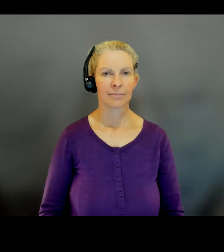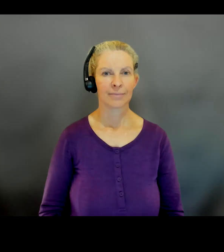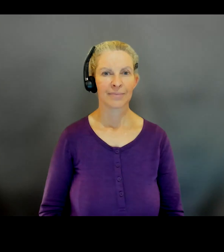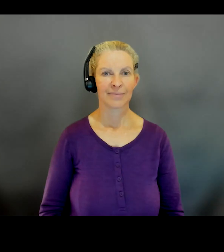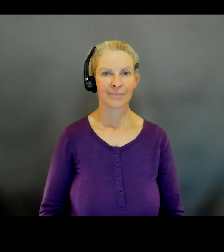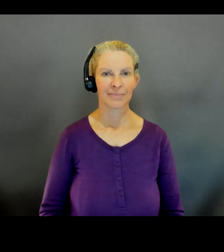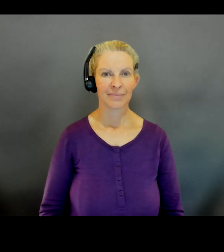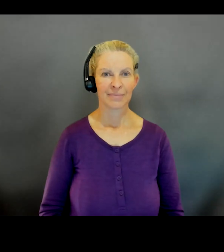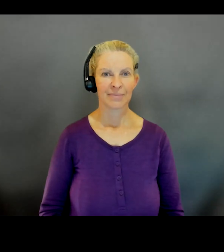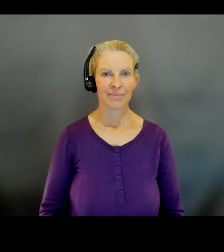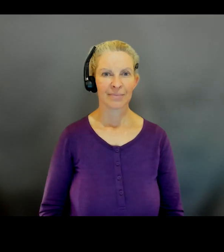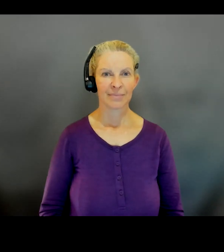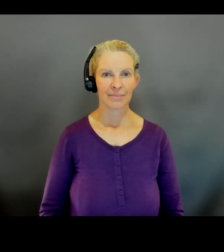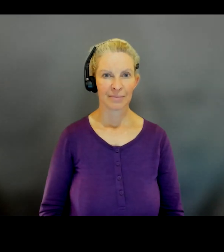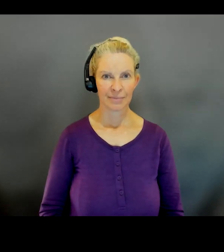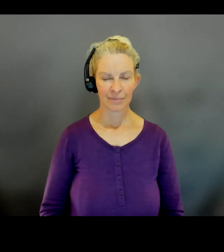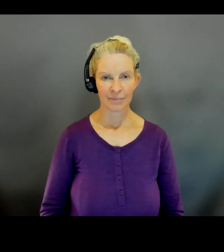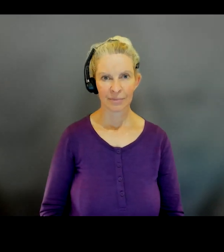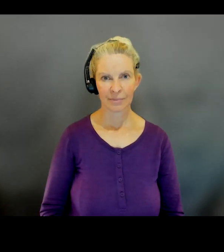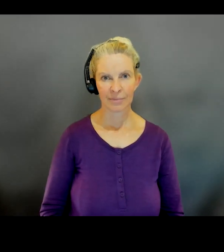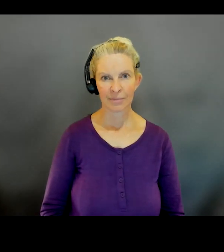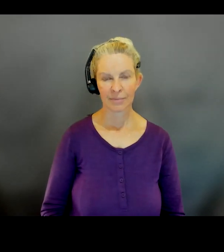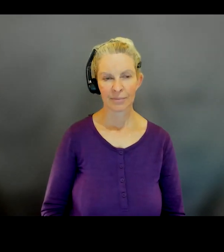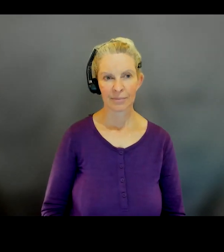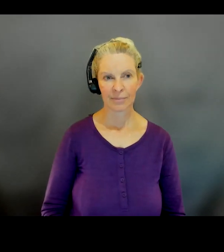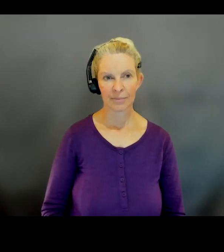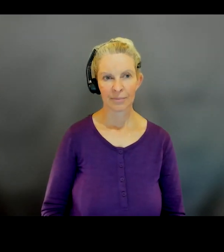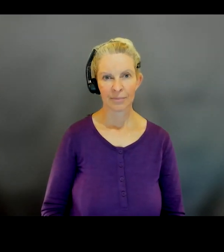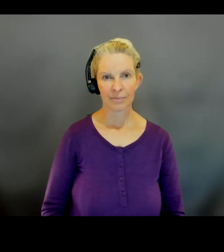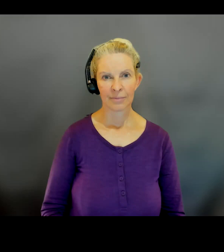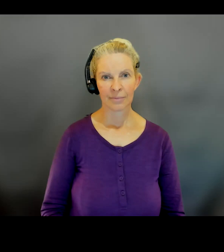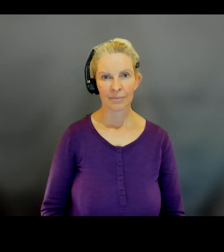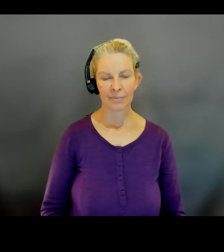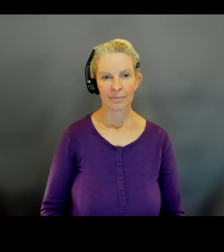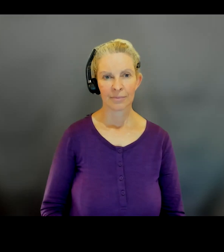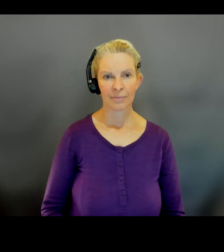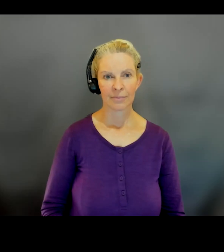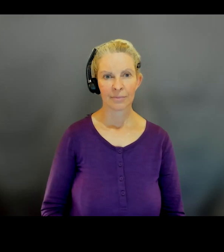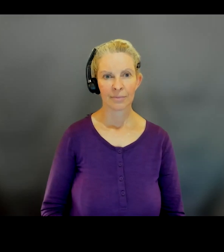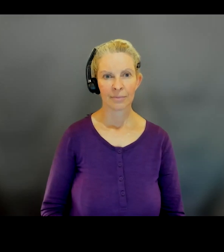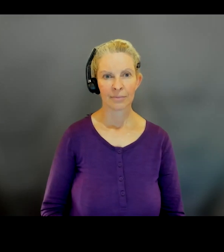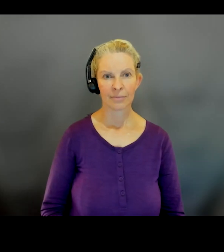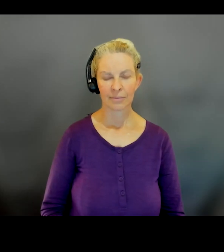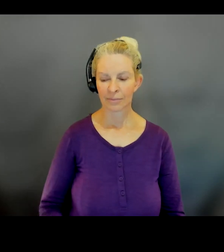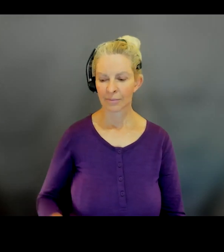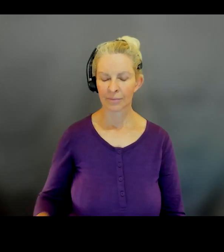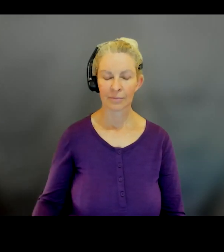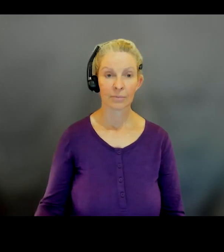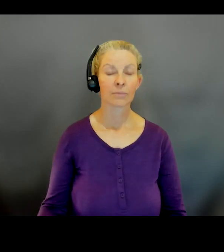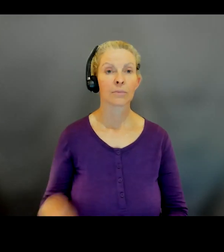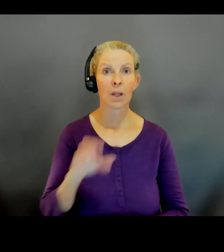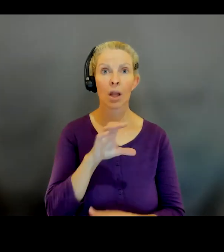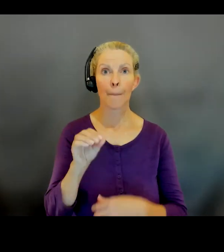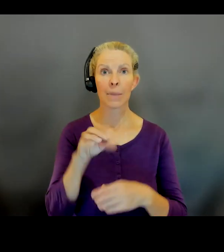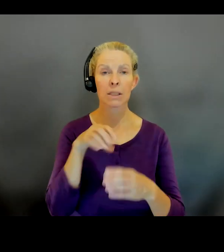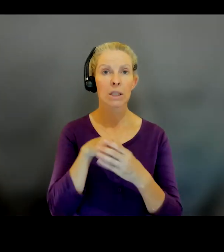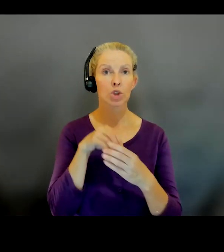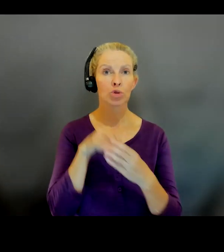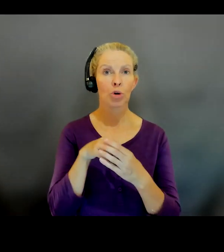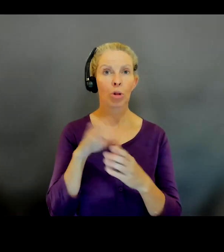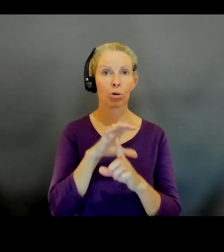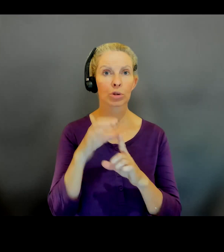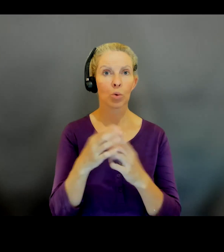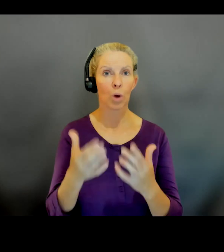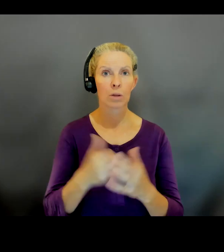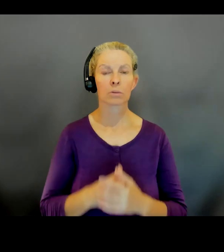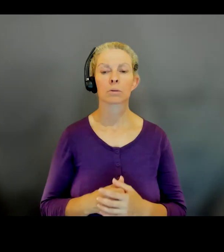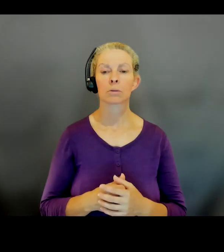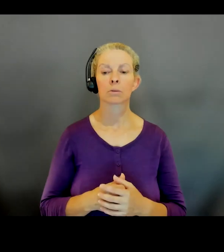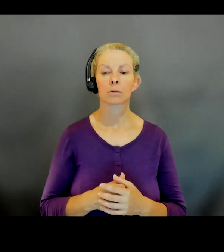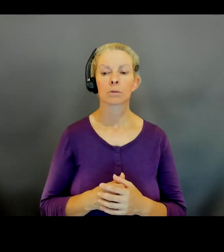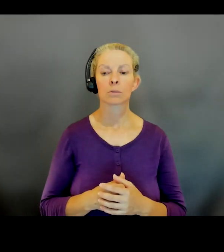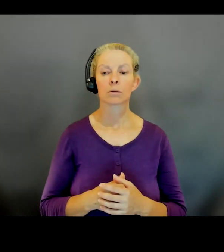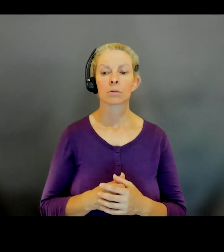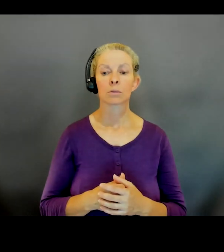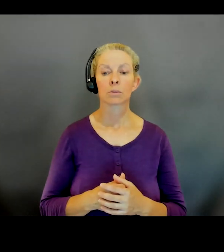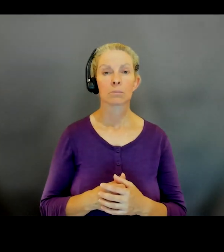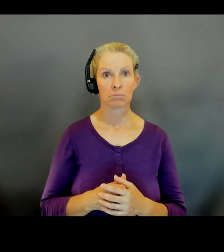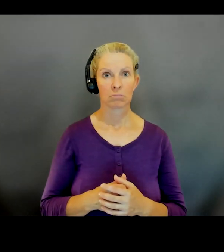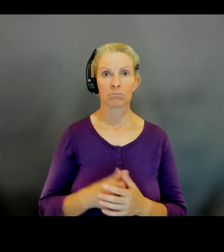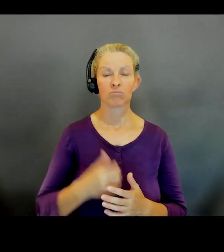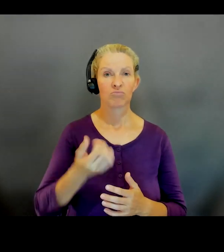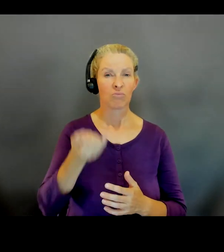what about your company's internal culture? We don't want to be seen as accessibility hypocrites.